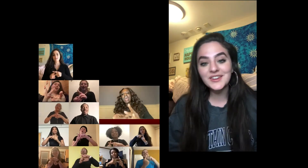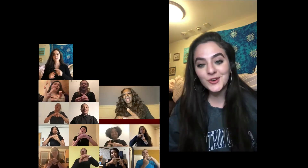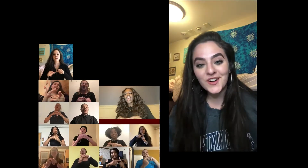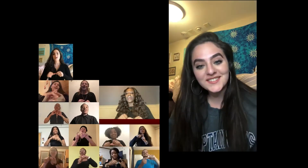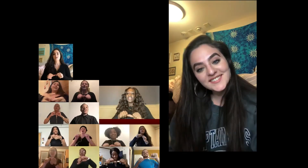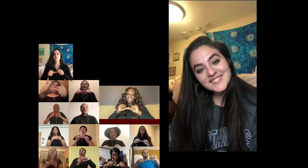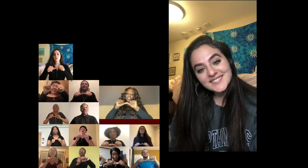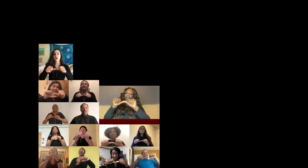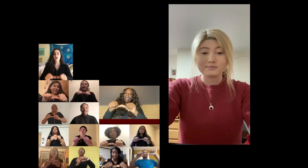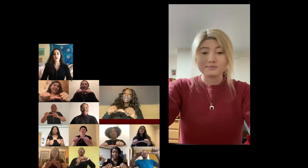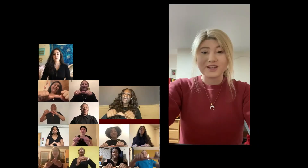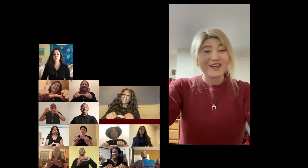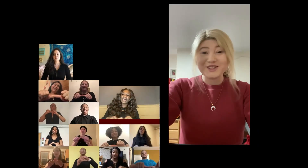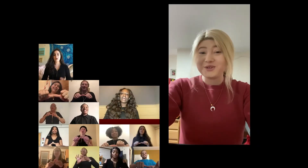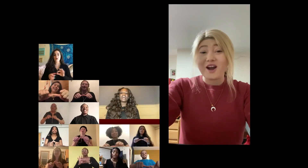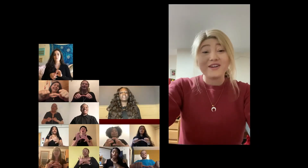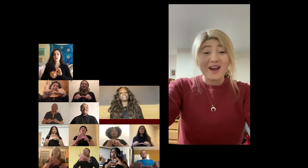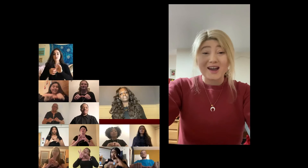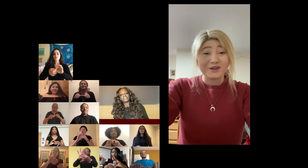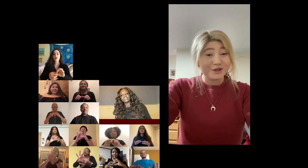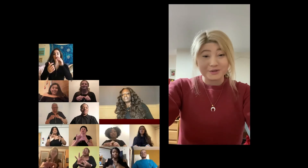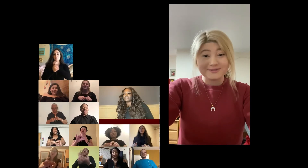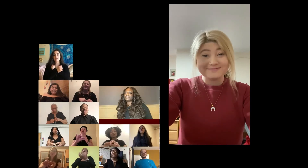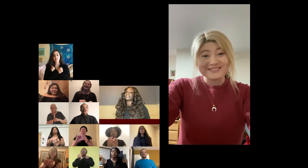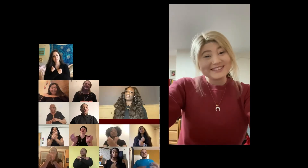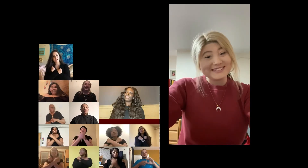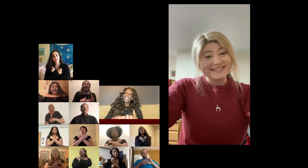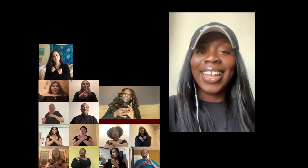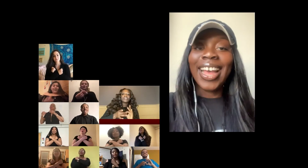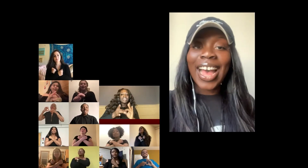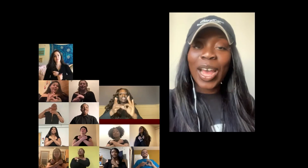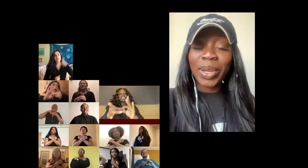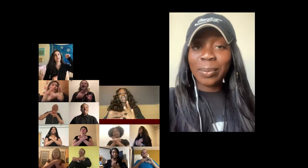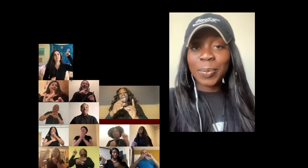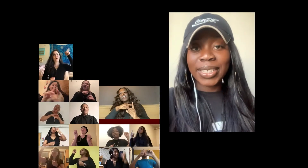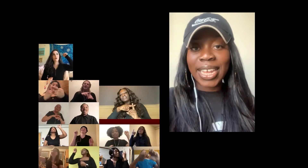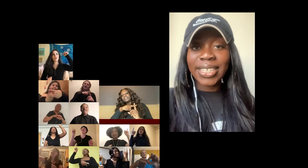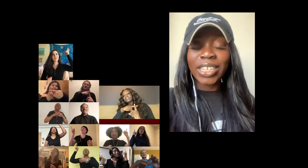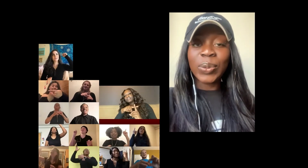Stay strong. You are not alone. Hi, my name is Princess.